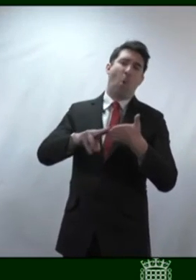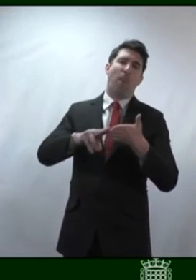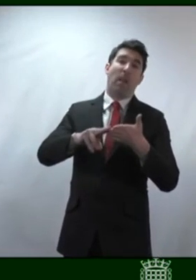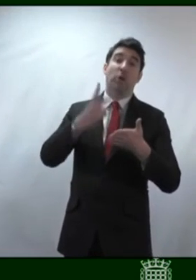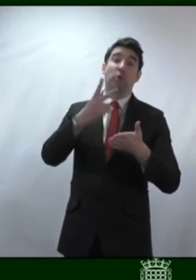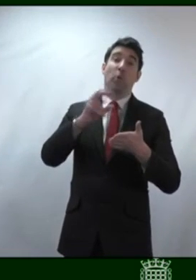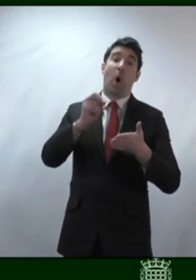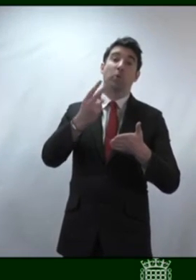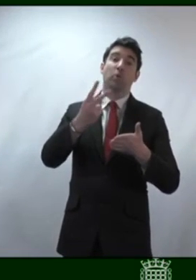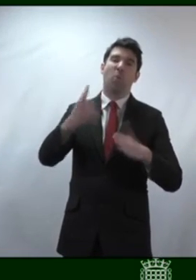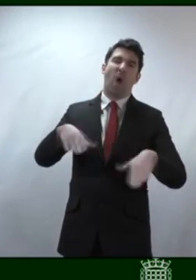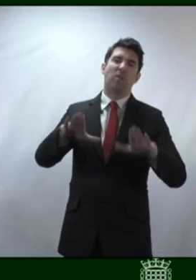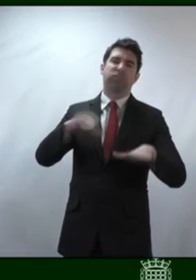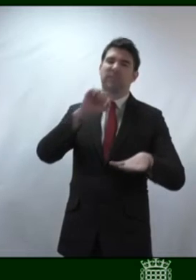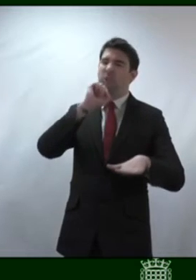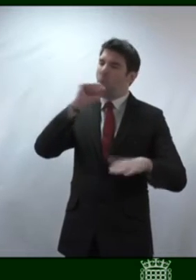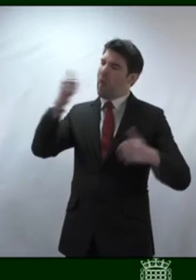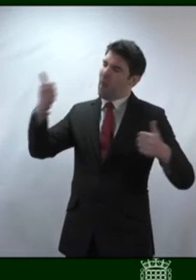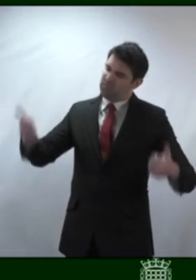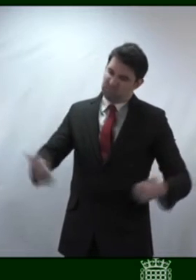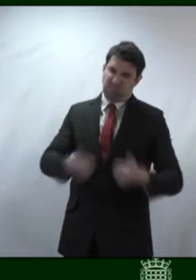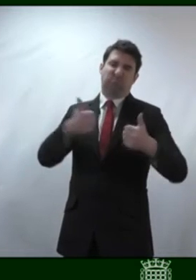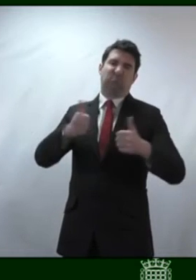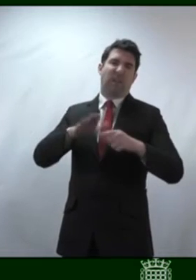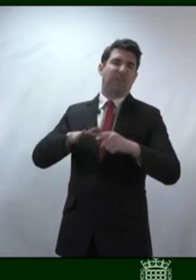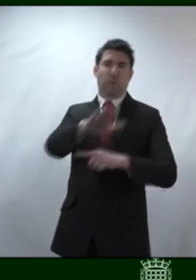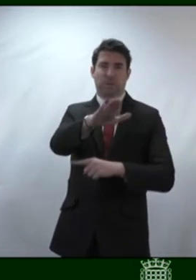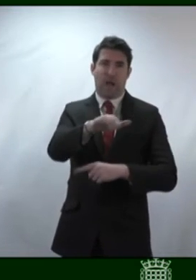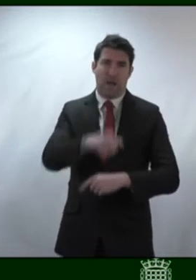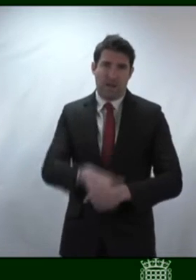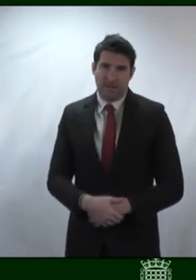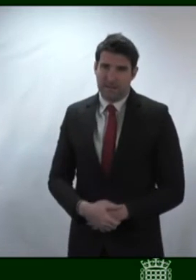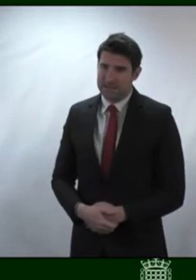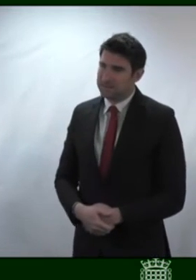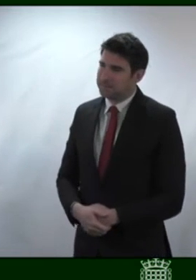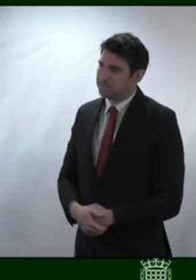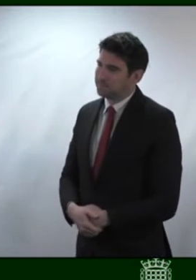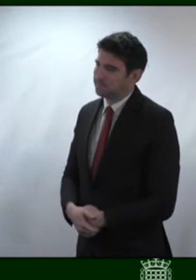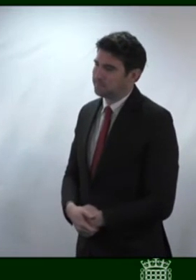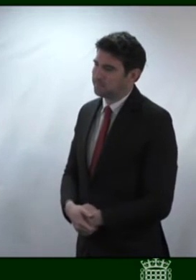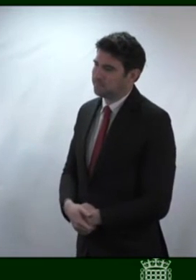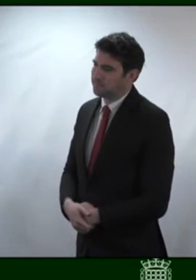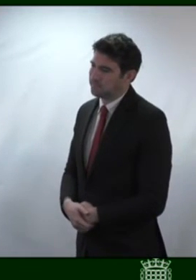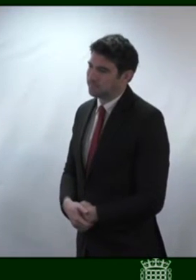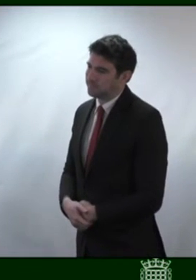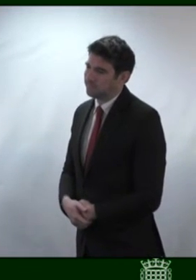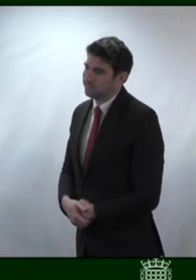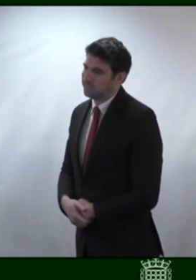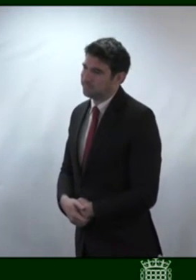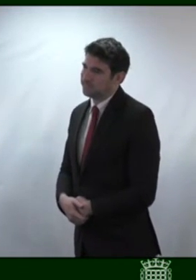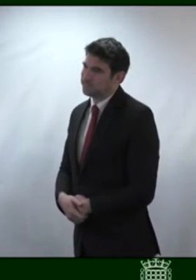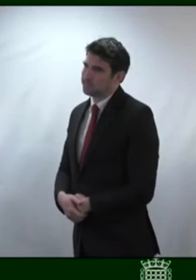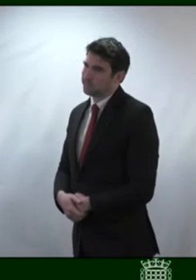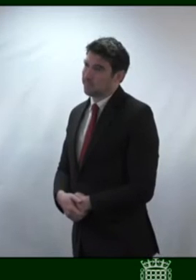Henry Smith (Crawley) (Con) At the beginning of this year, the Prime Minister